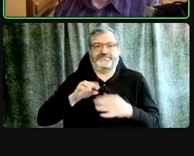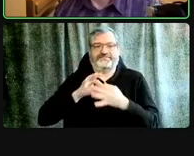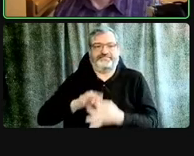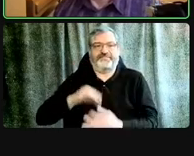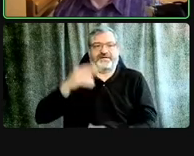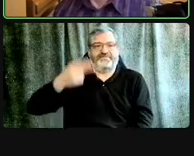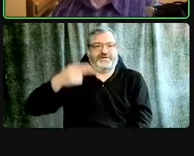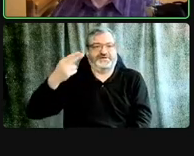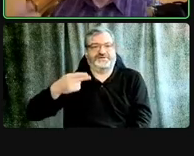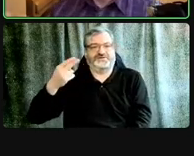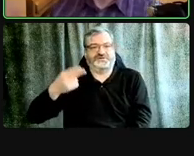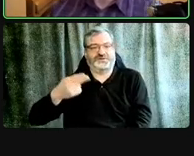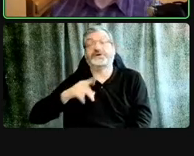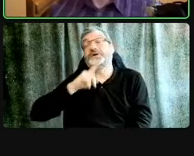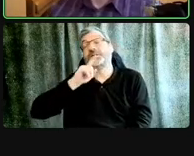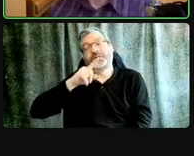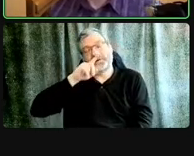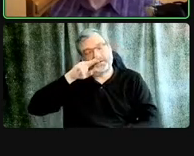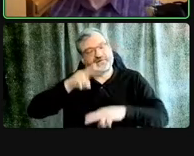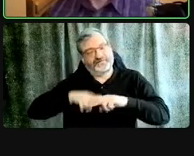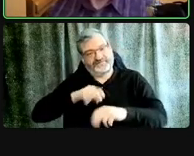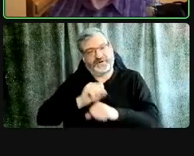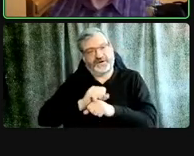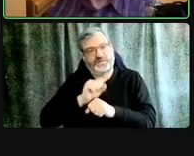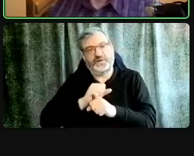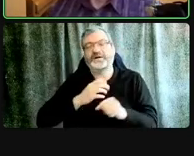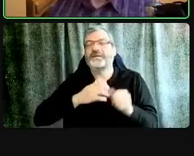It's super fun work. My chapter in this book